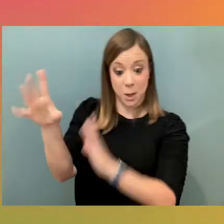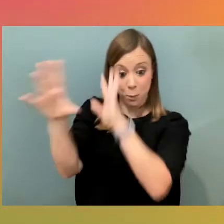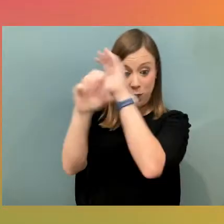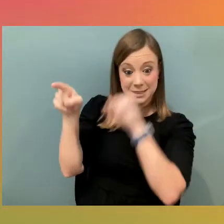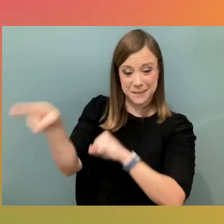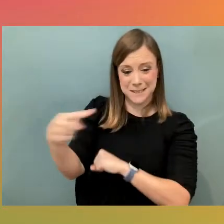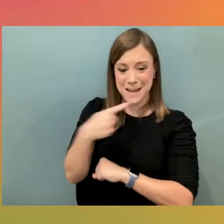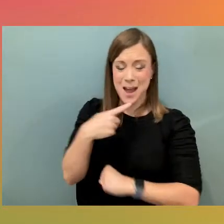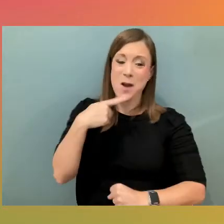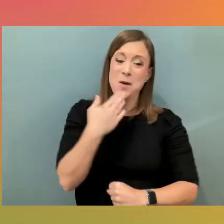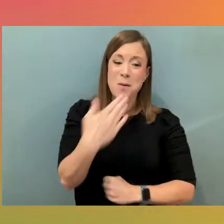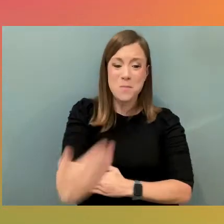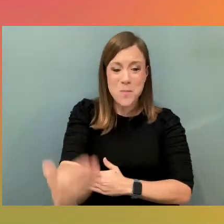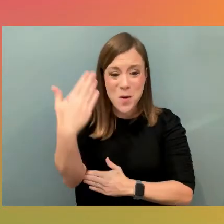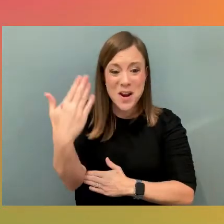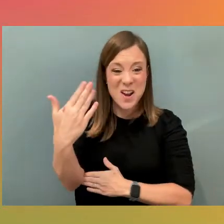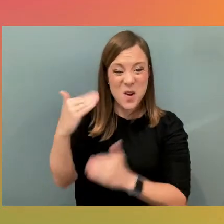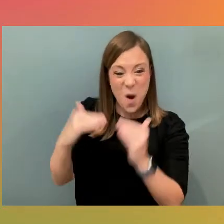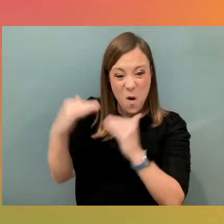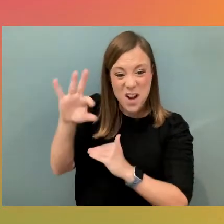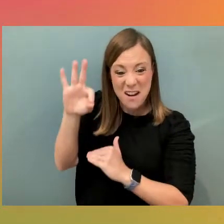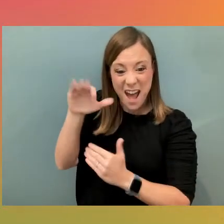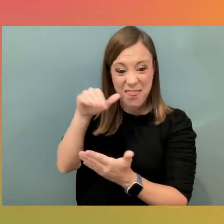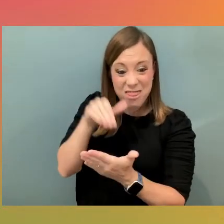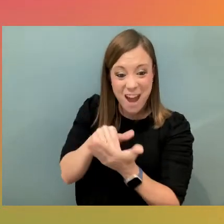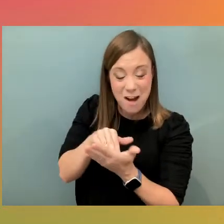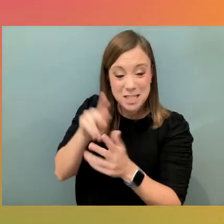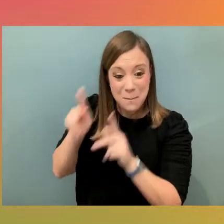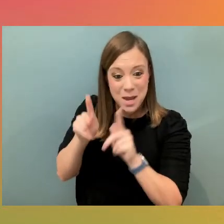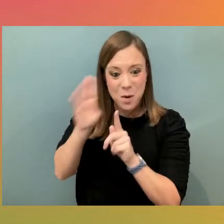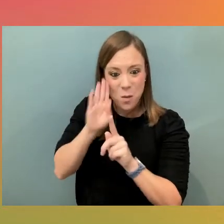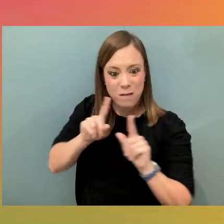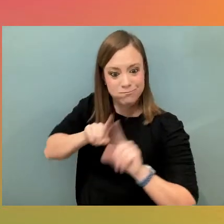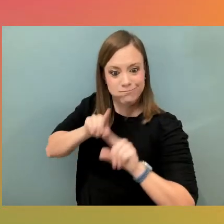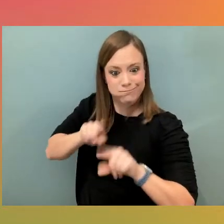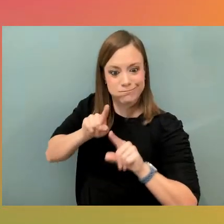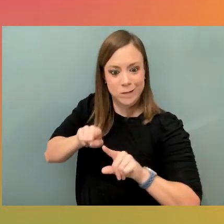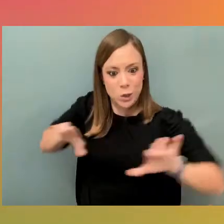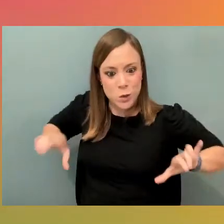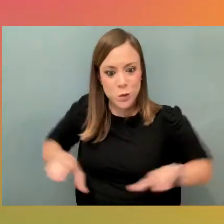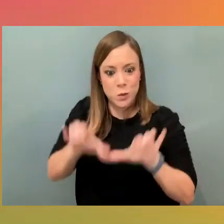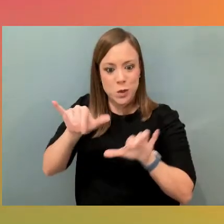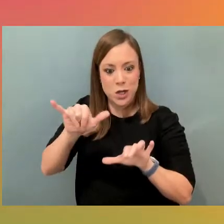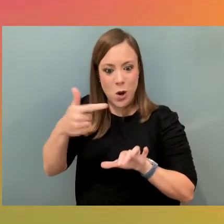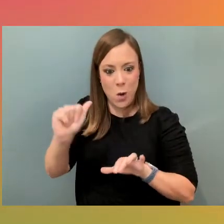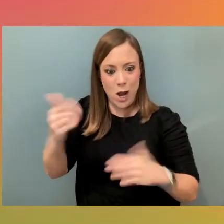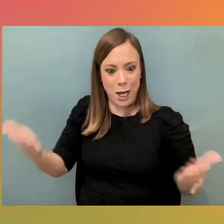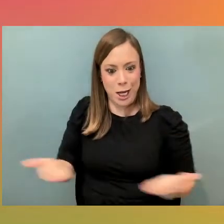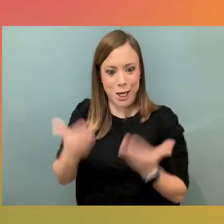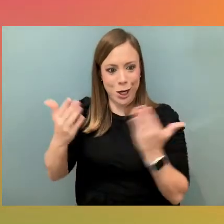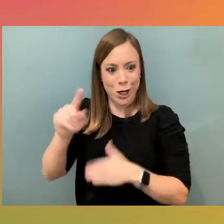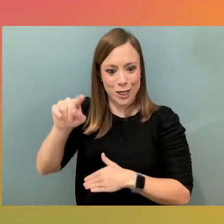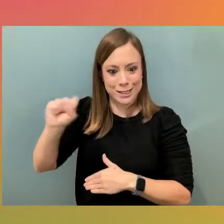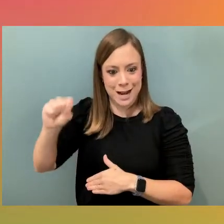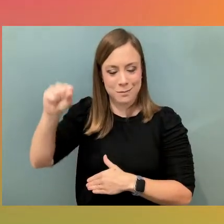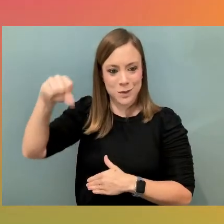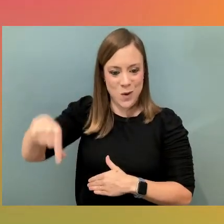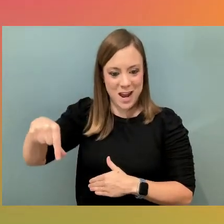WE ARE SO EXCITED TO HAVE YOU HERE TODAY. TODAY OVER 9,000 YOGIS WILL